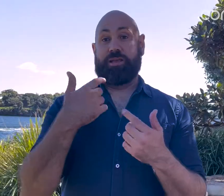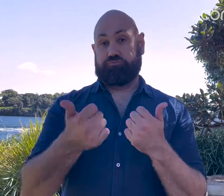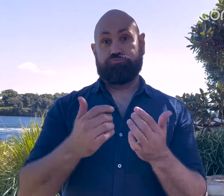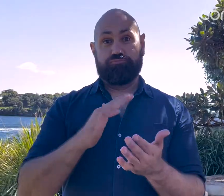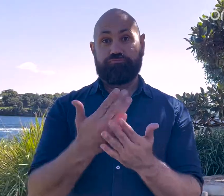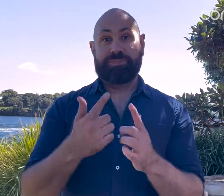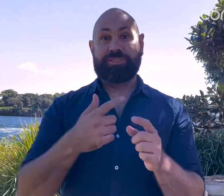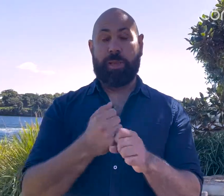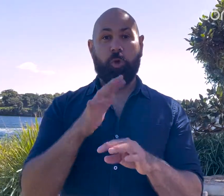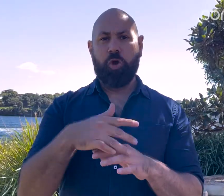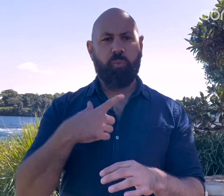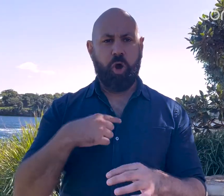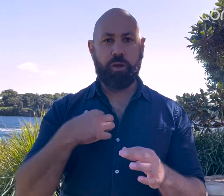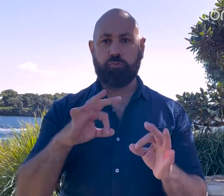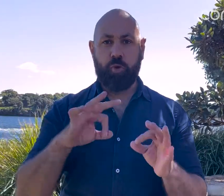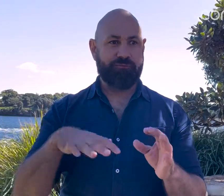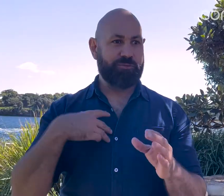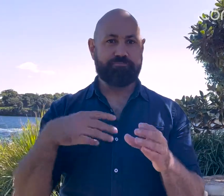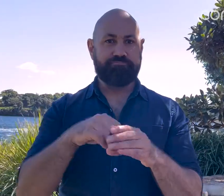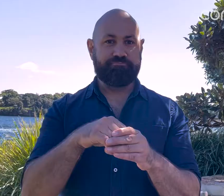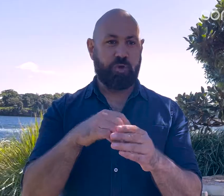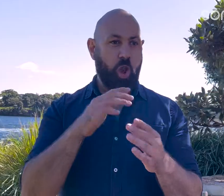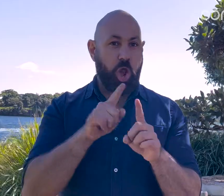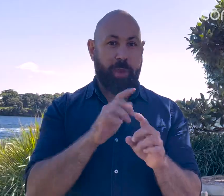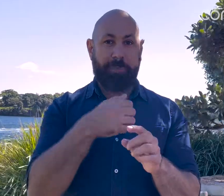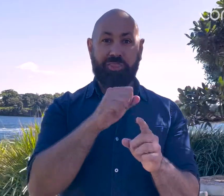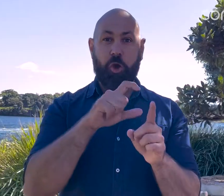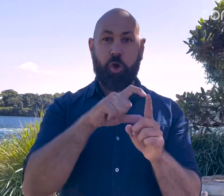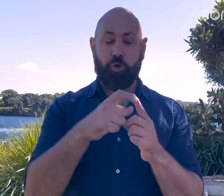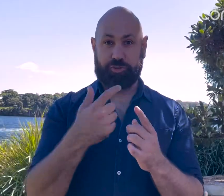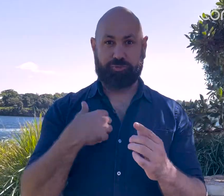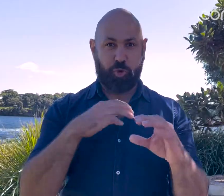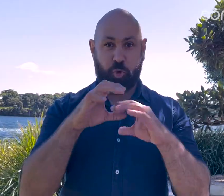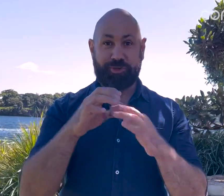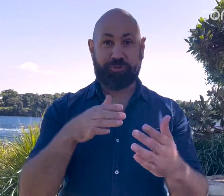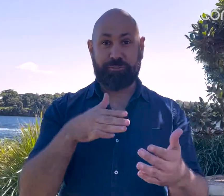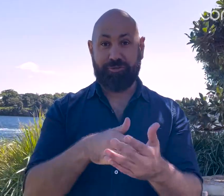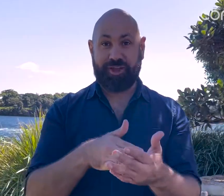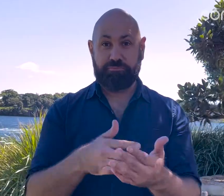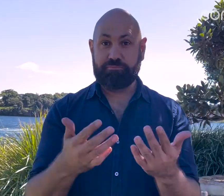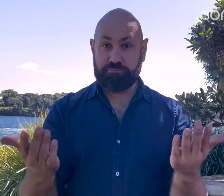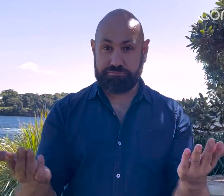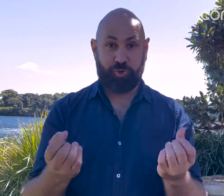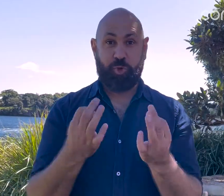Because of communication barriers, it can be difficult for me to learn more about our culture.